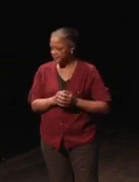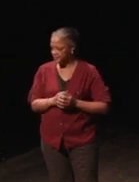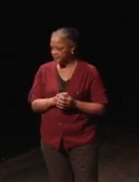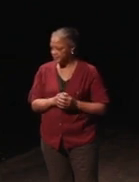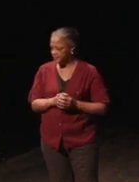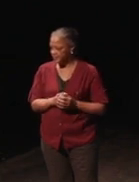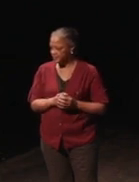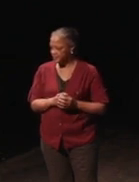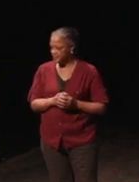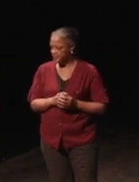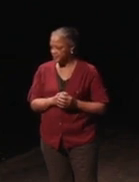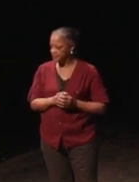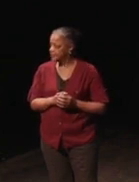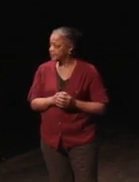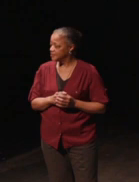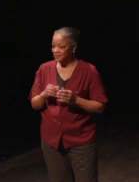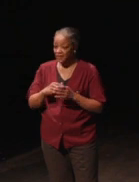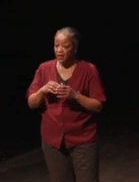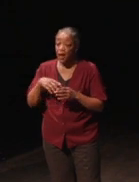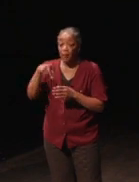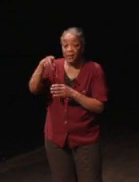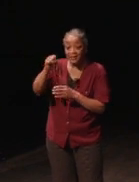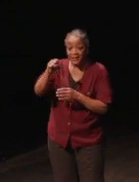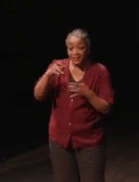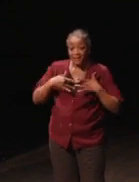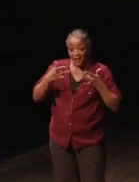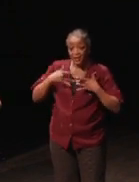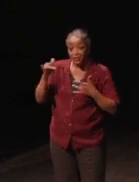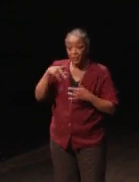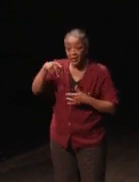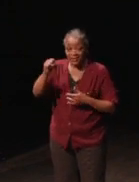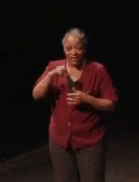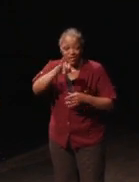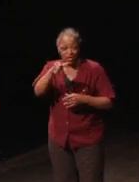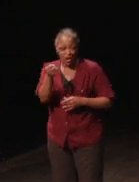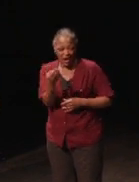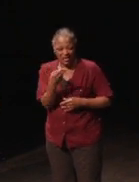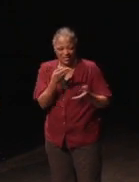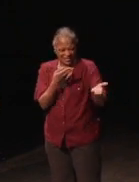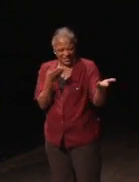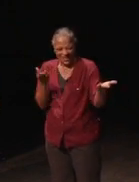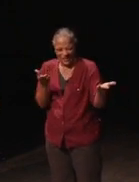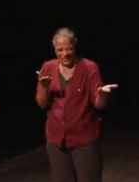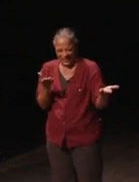Similar event at PlayStation. This is Josh here with Chase there.